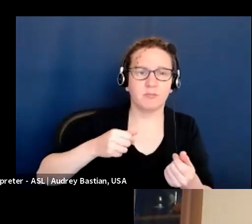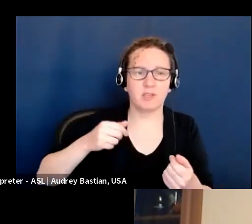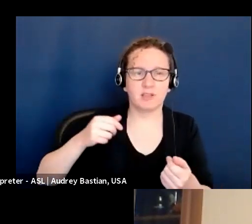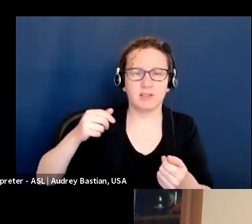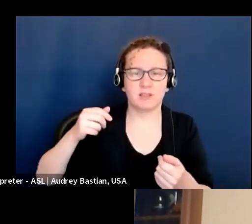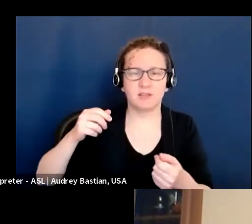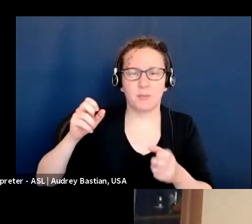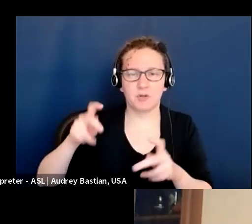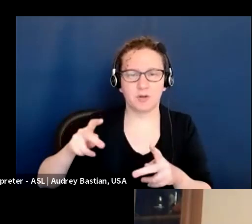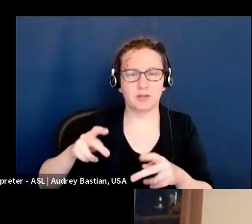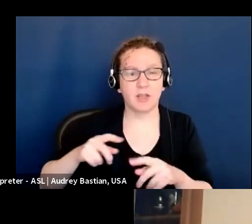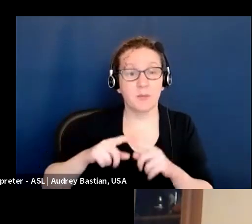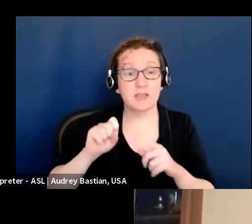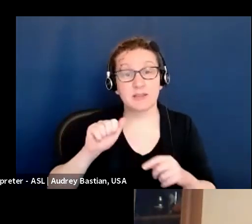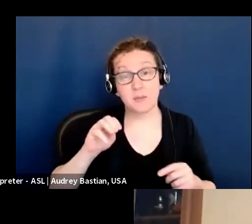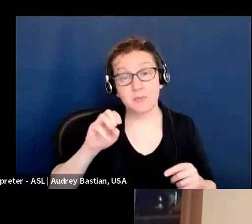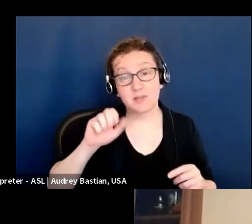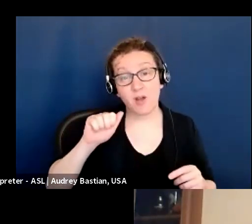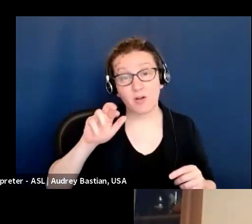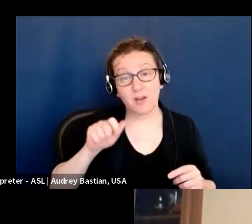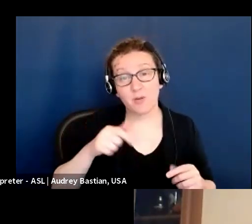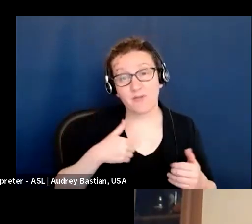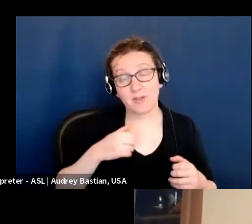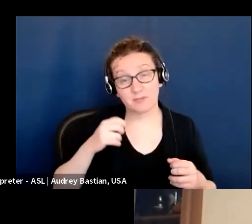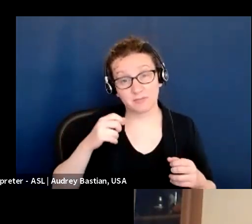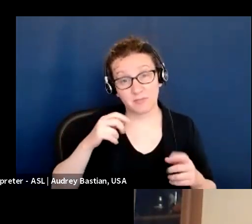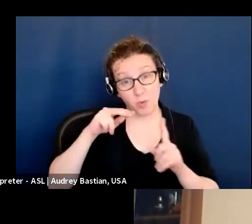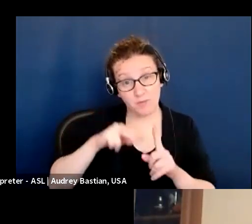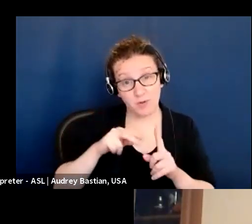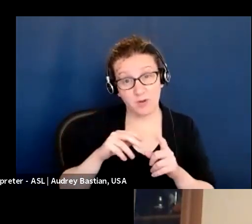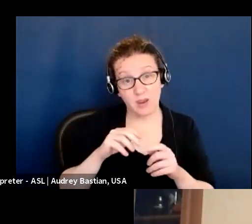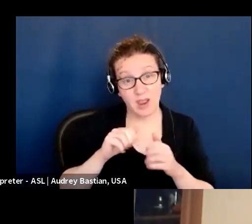on kind of with what your program can do to make it accessible for low income